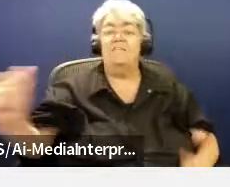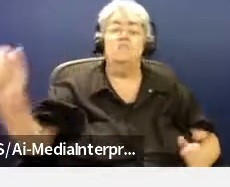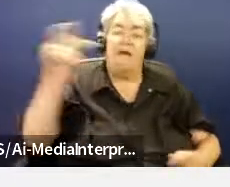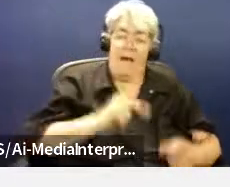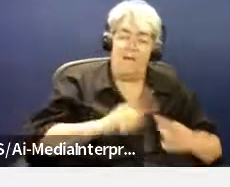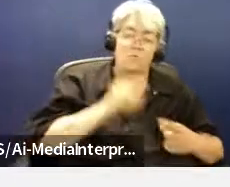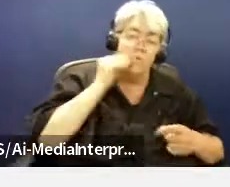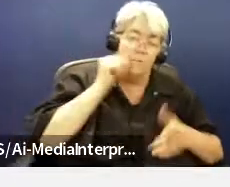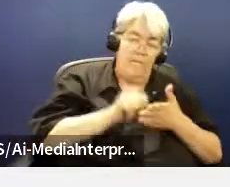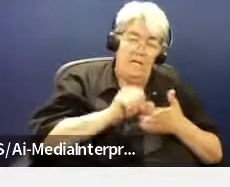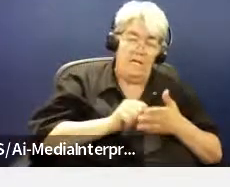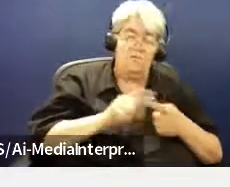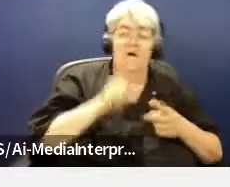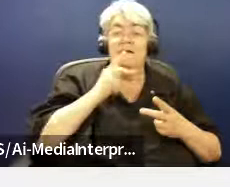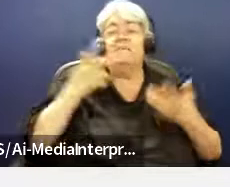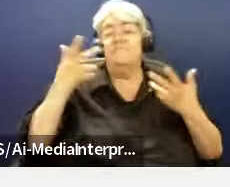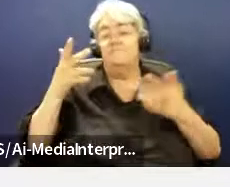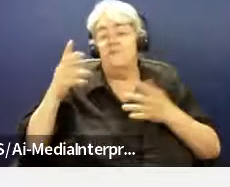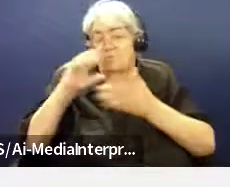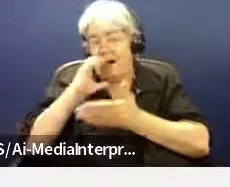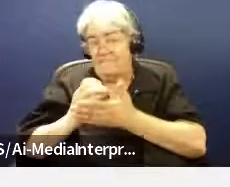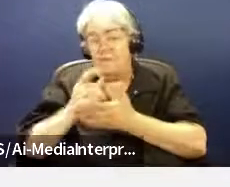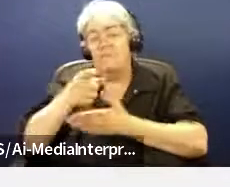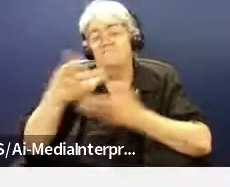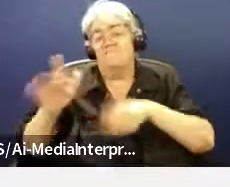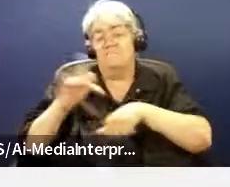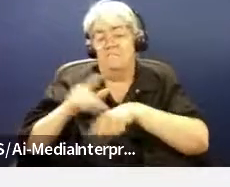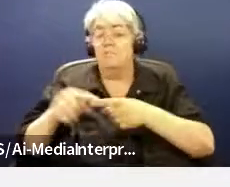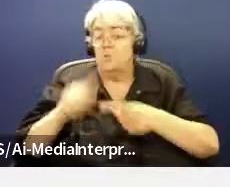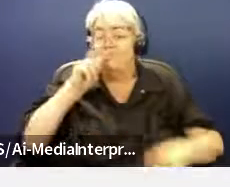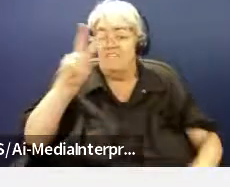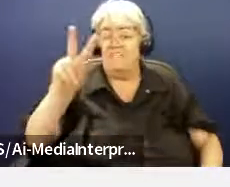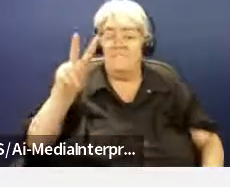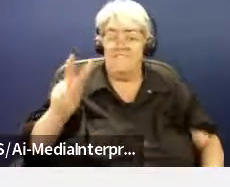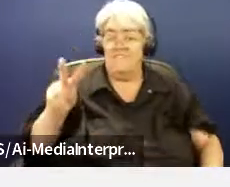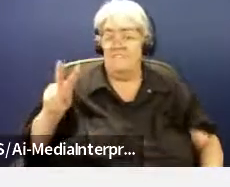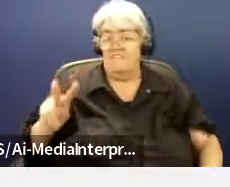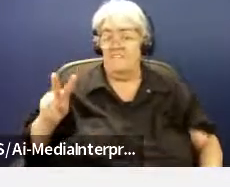benefit concert, visited link, national Federation of the blind, click to return to homepage, visited link graphic.